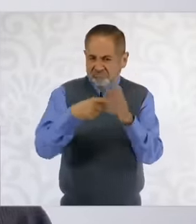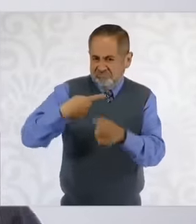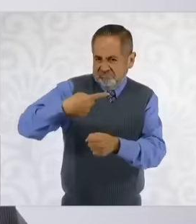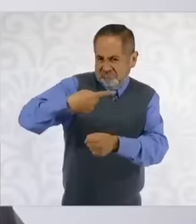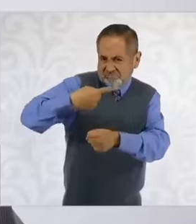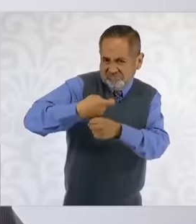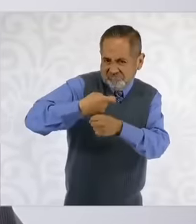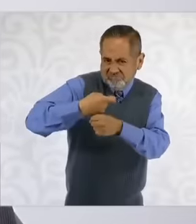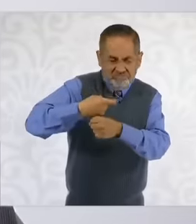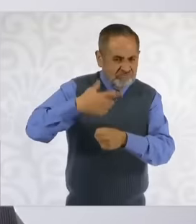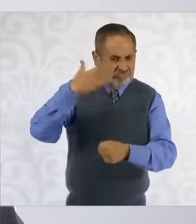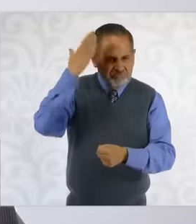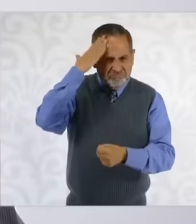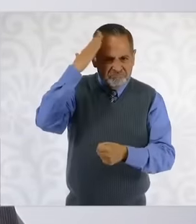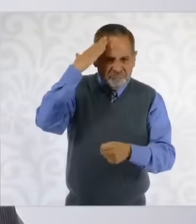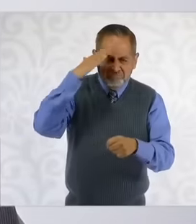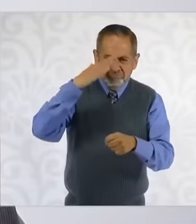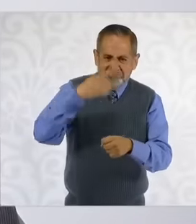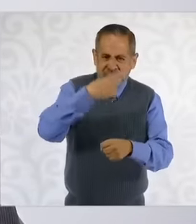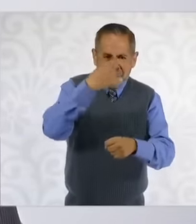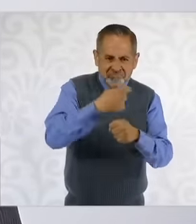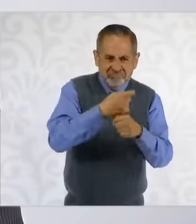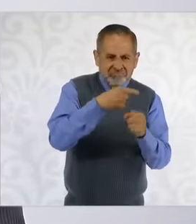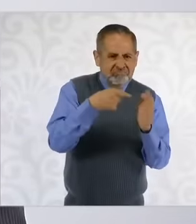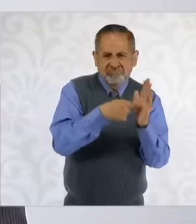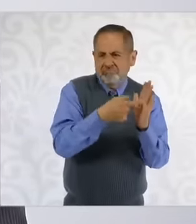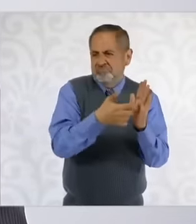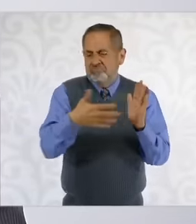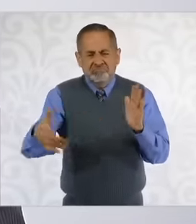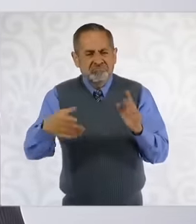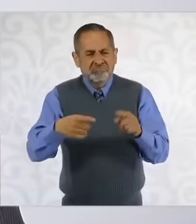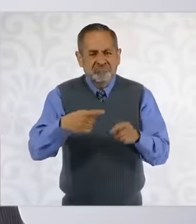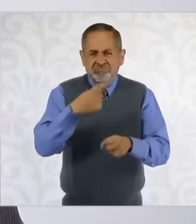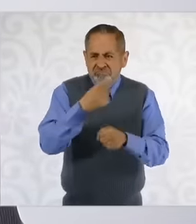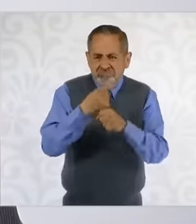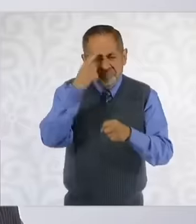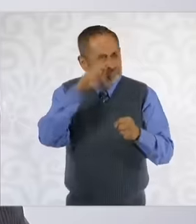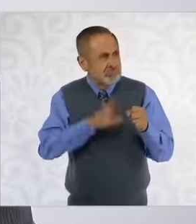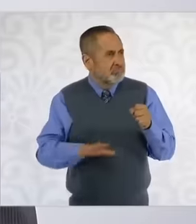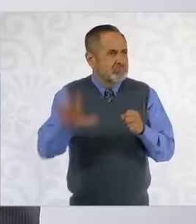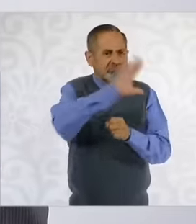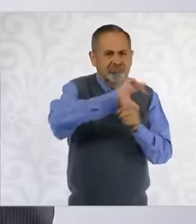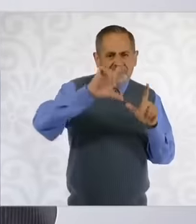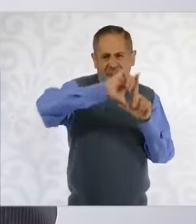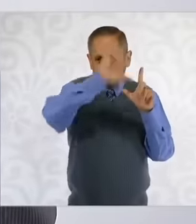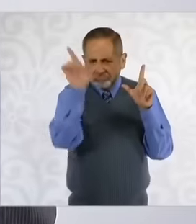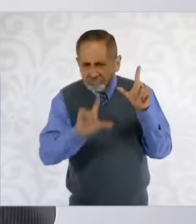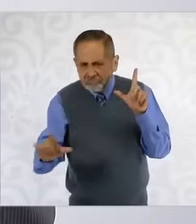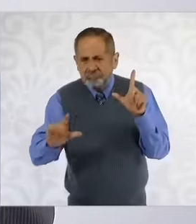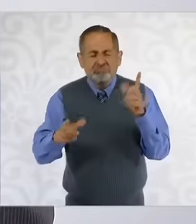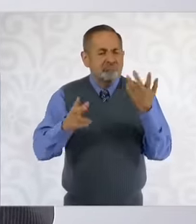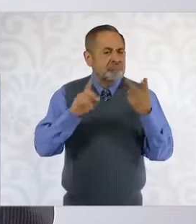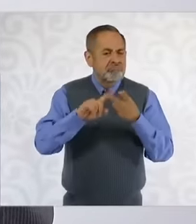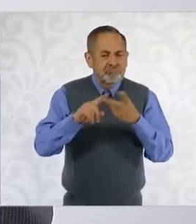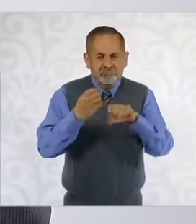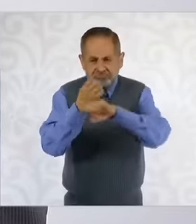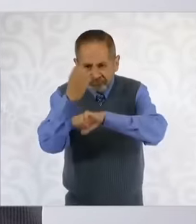of the Mexican Federal, State and municipal legal order. The Constitution has supremacy